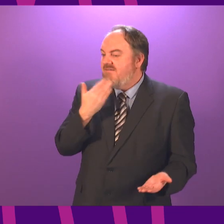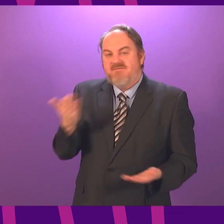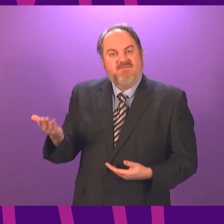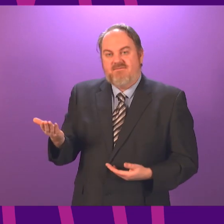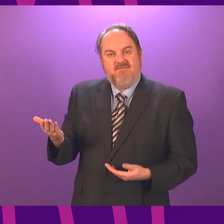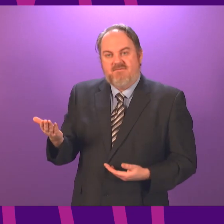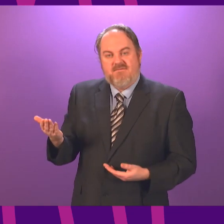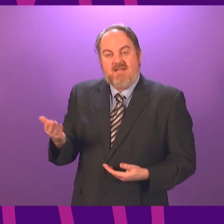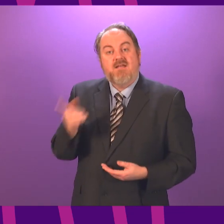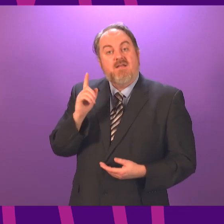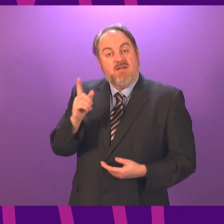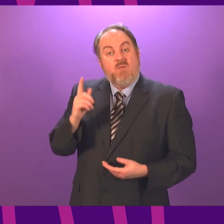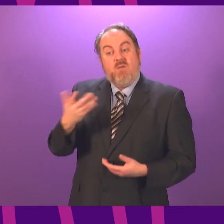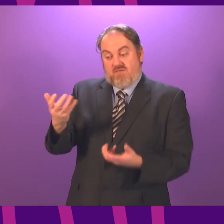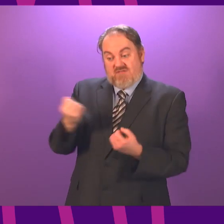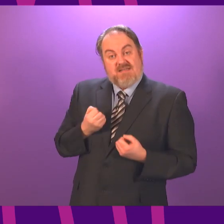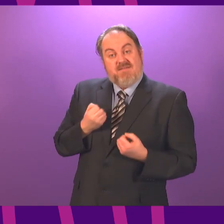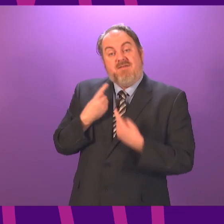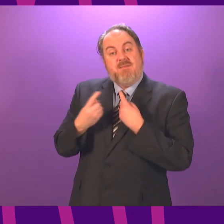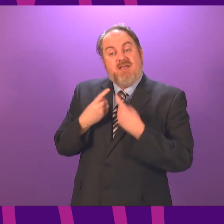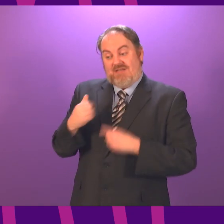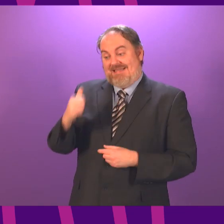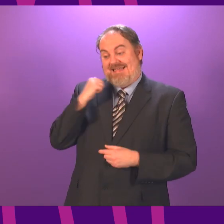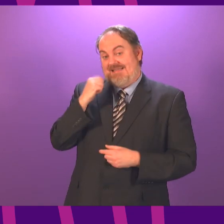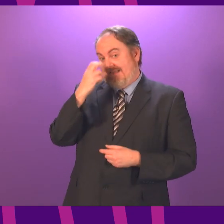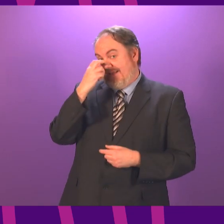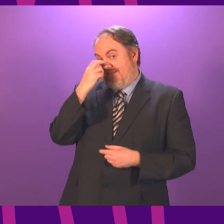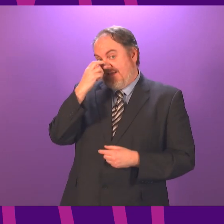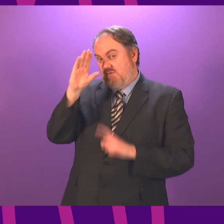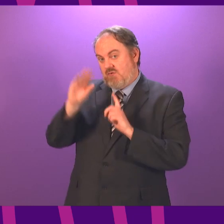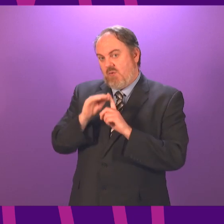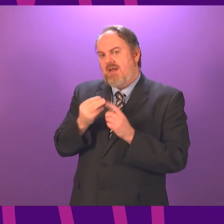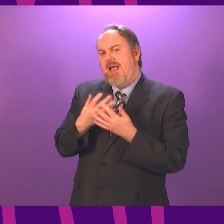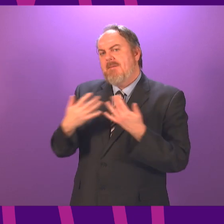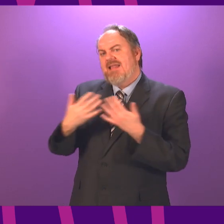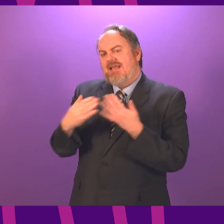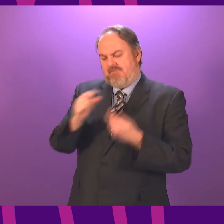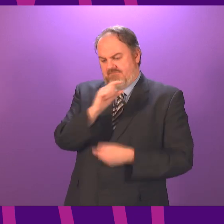We received updated forecasts of supply late yesterday evening, and our officials are currently